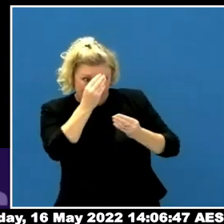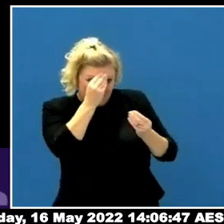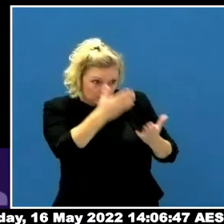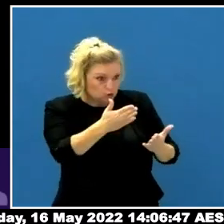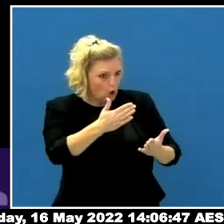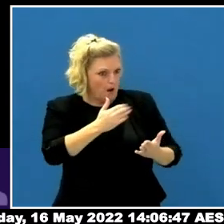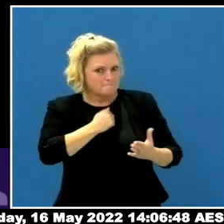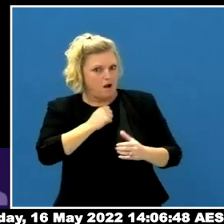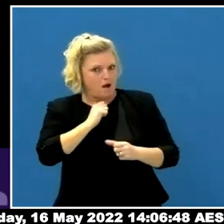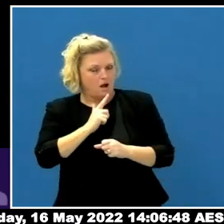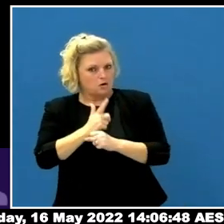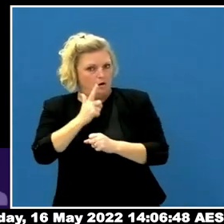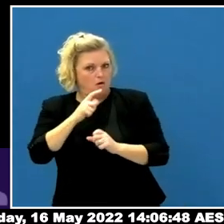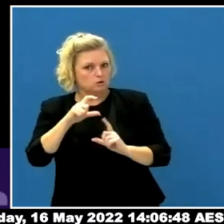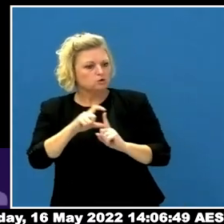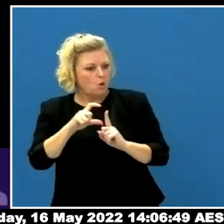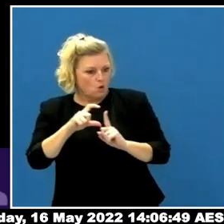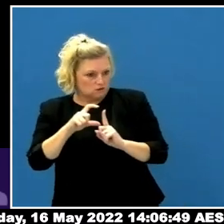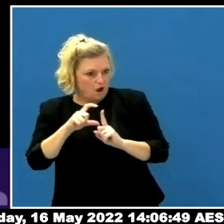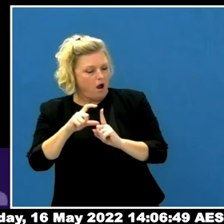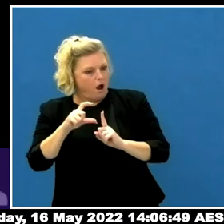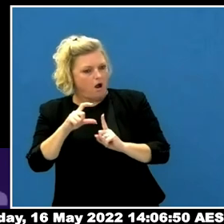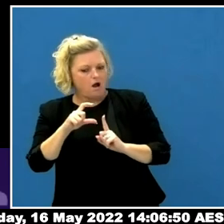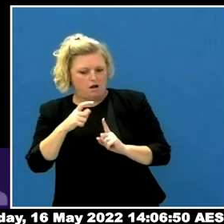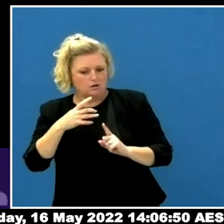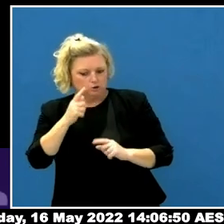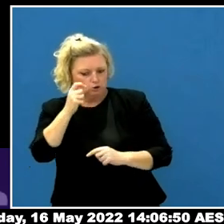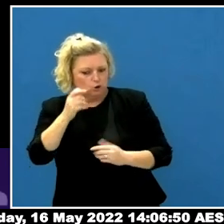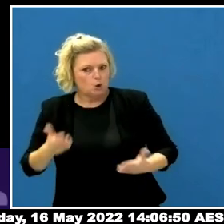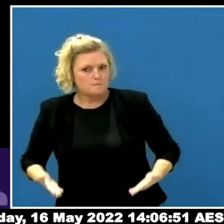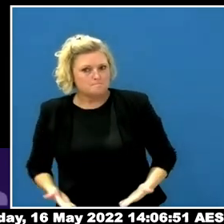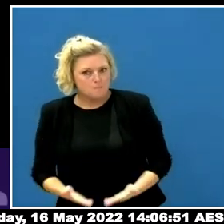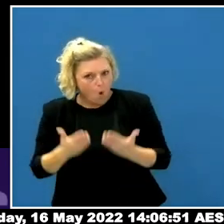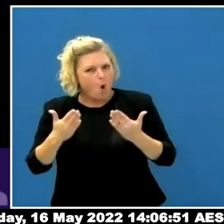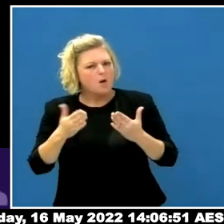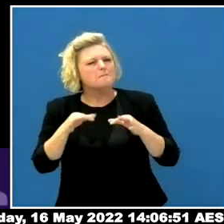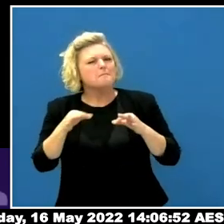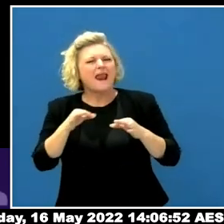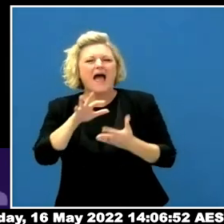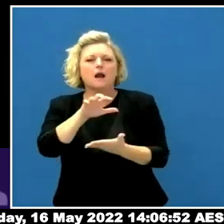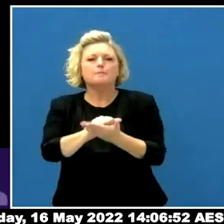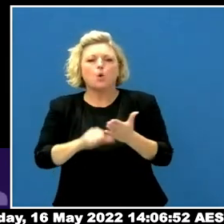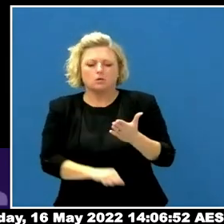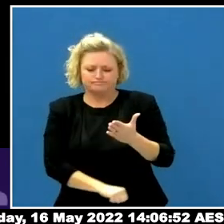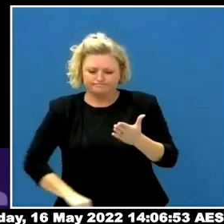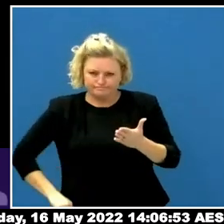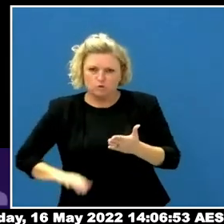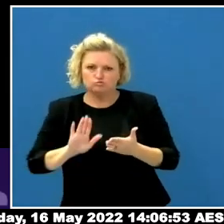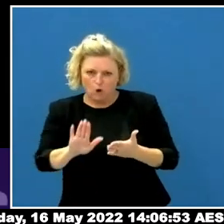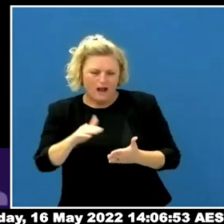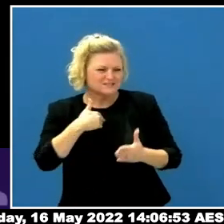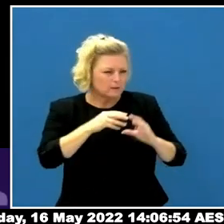o'clock because it was a C-section. And he was picked up that morning, and I said to them, "If there is an emergency, the